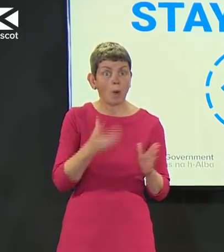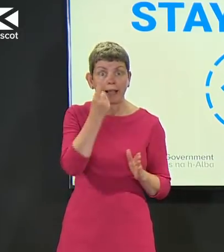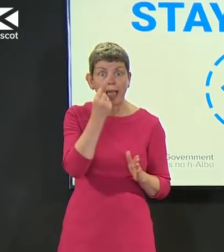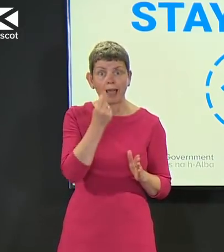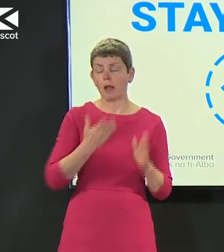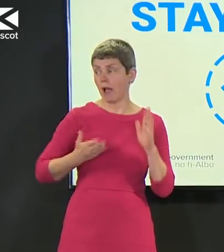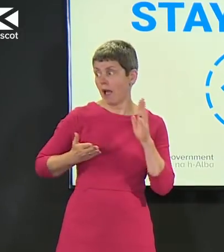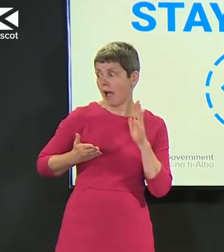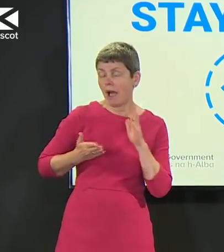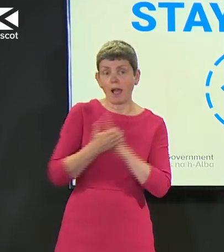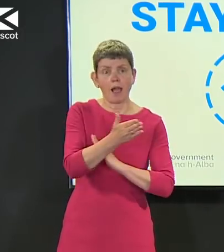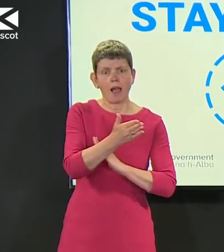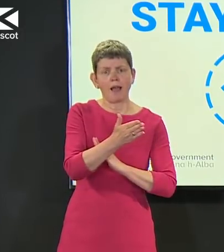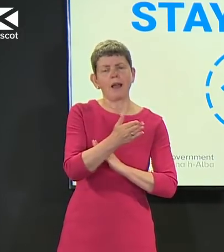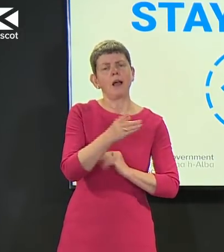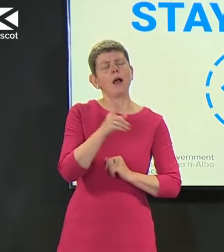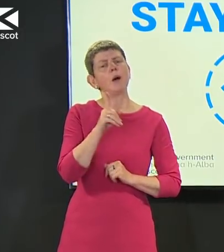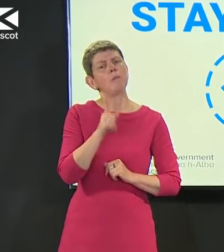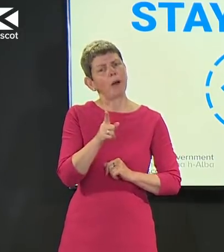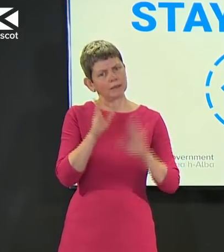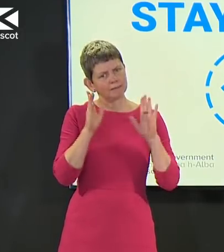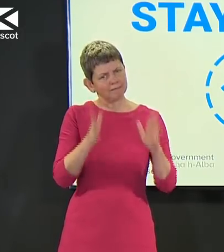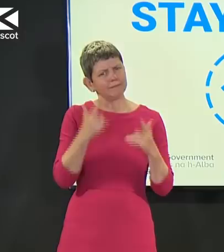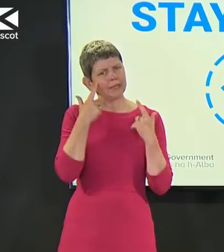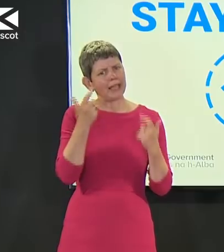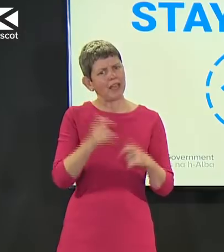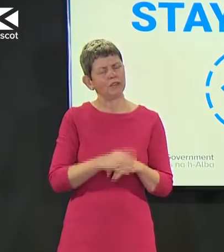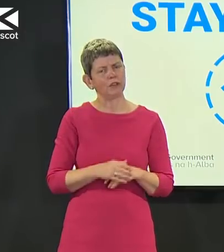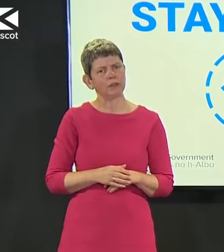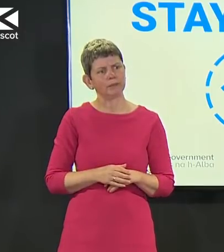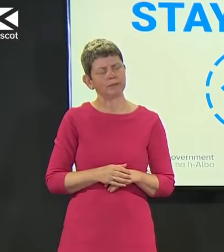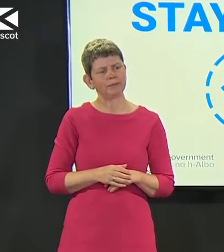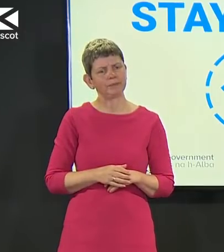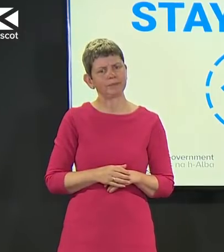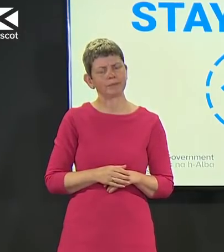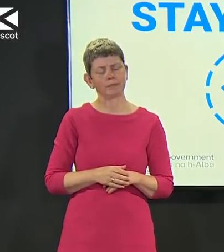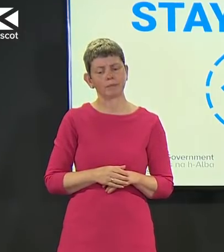against and advise people against one reason for not opening everything at the same time